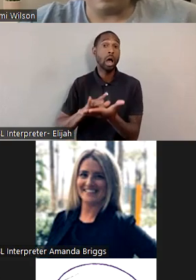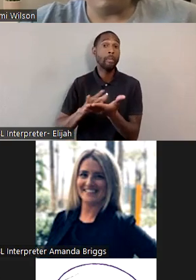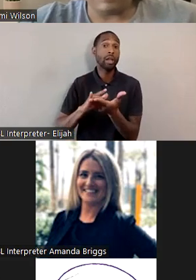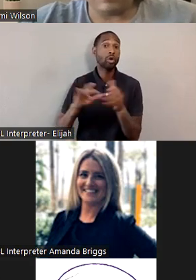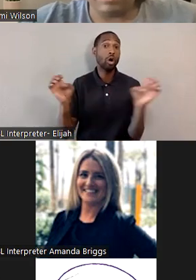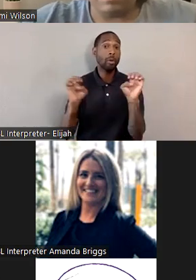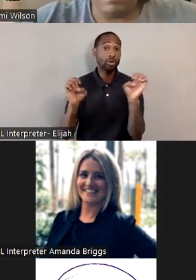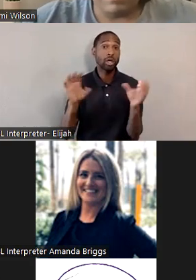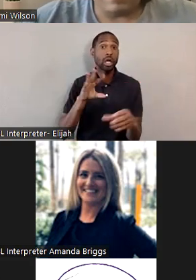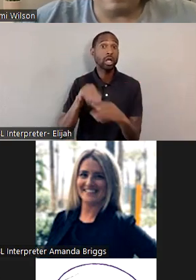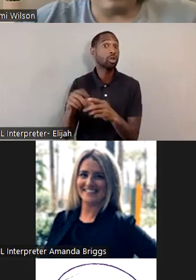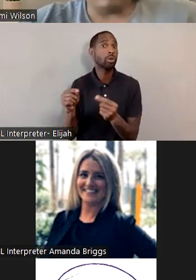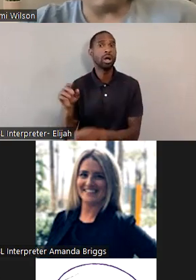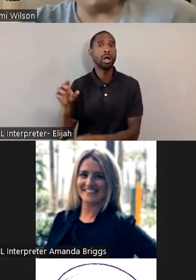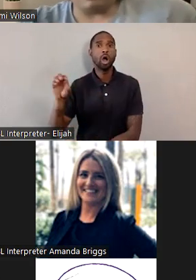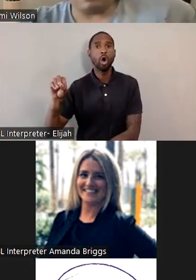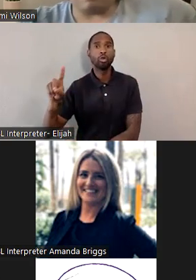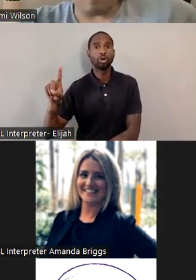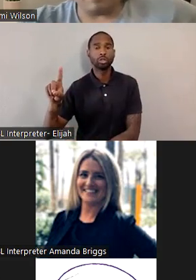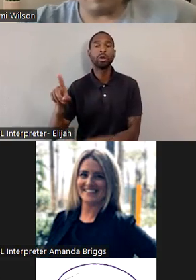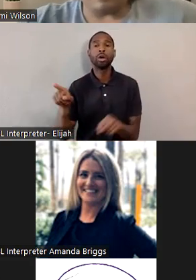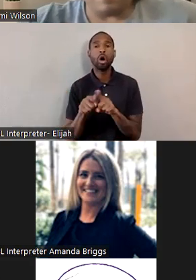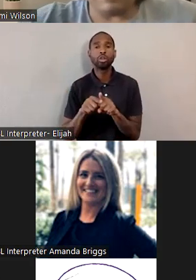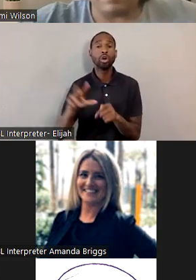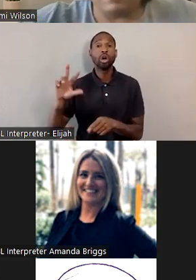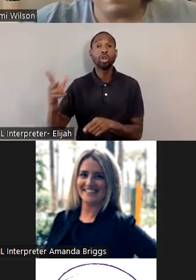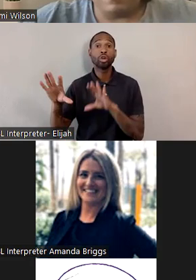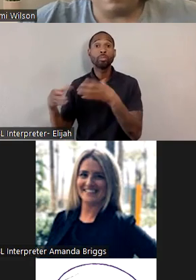including overdosing. And there's also a third-party naloxone